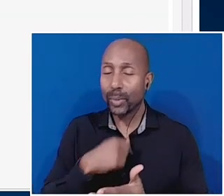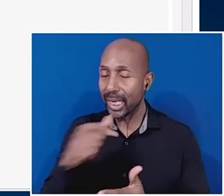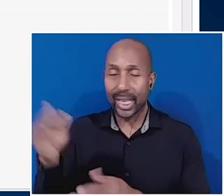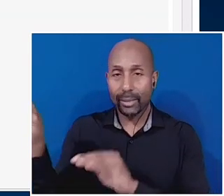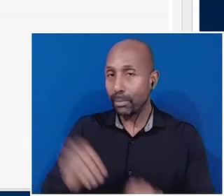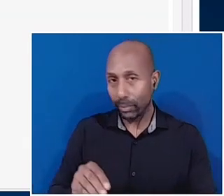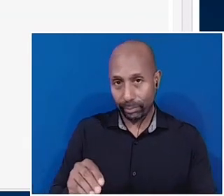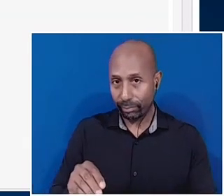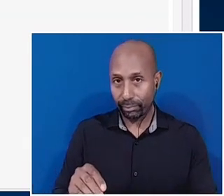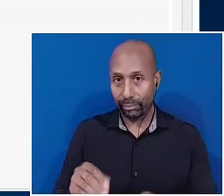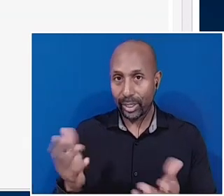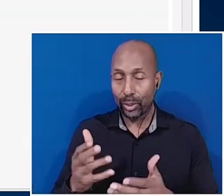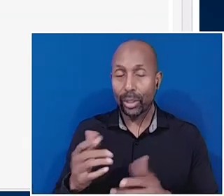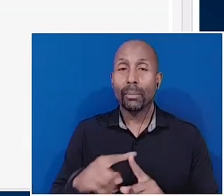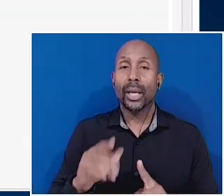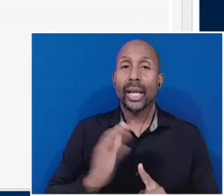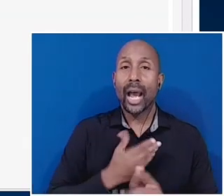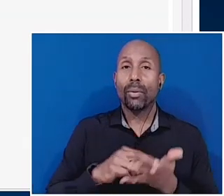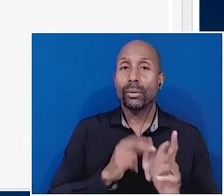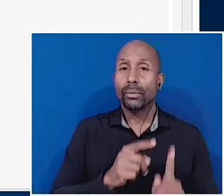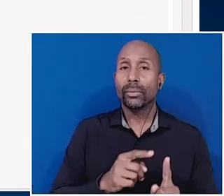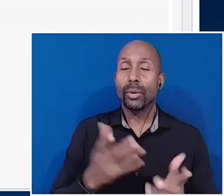incorporate some of our complaint